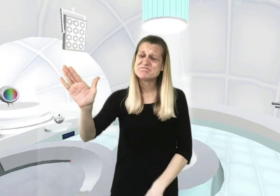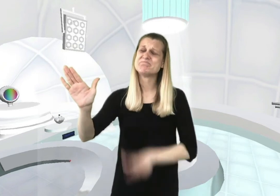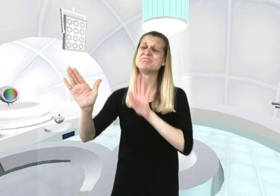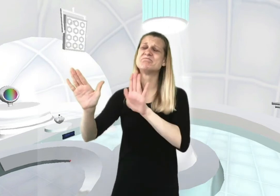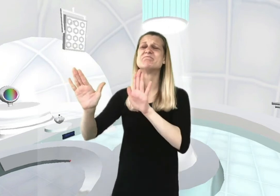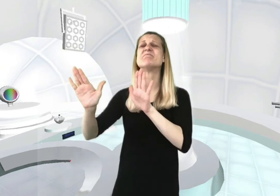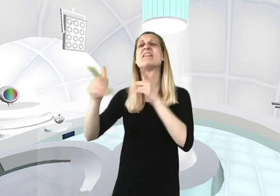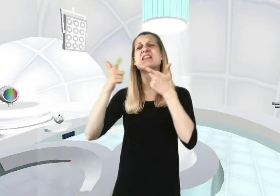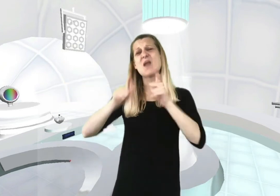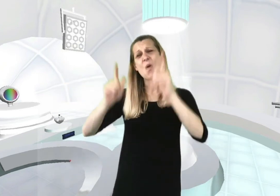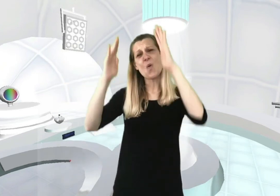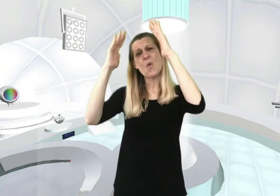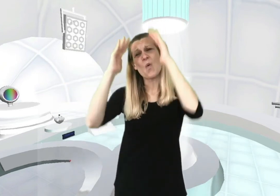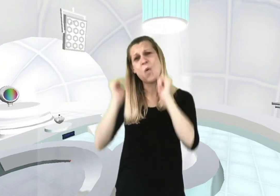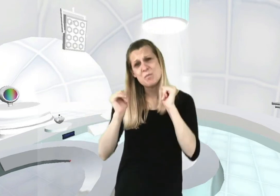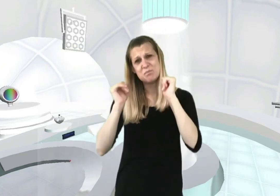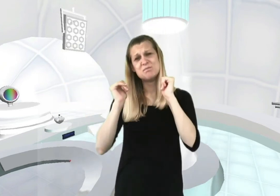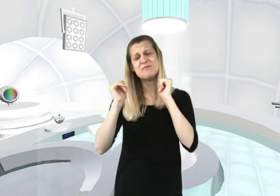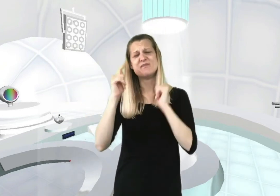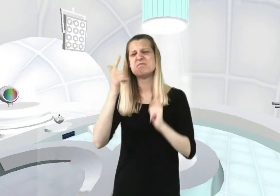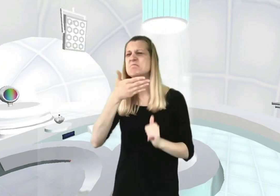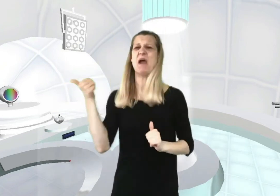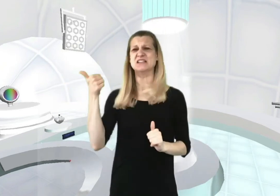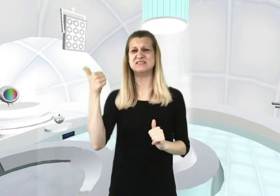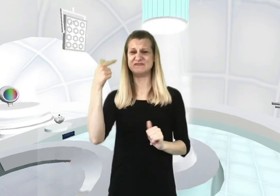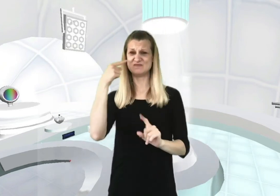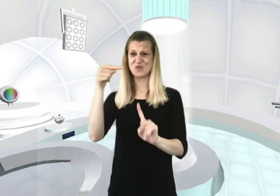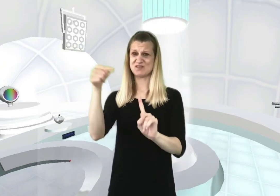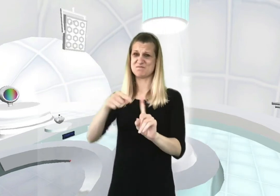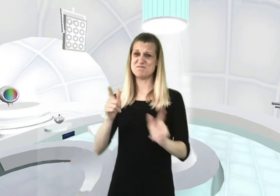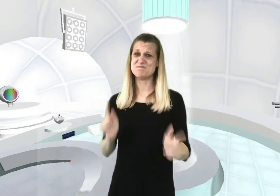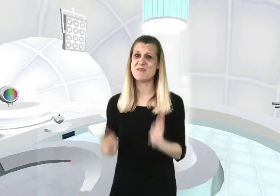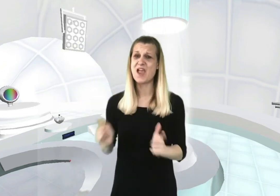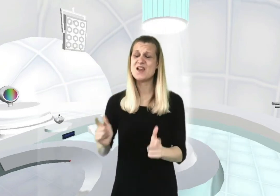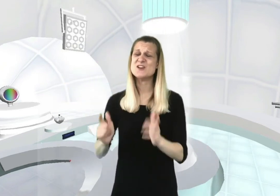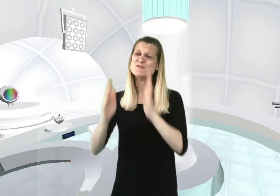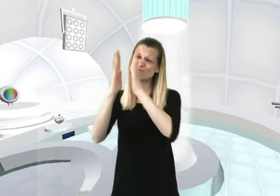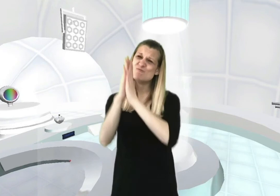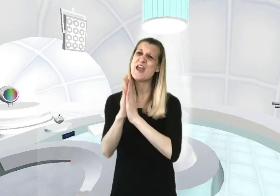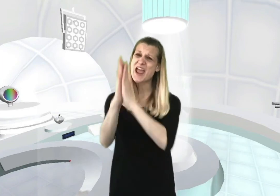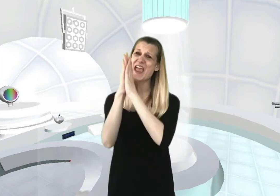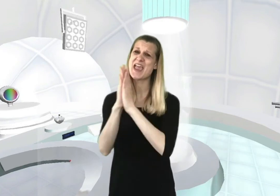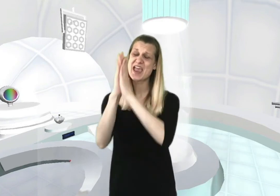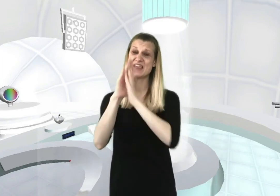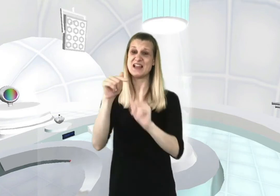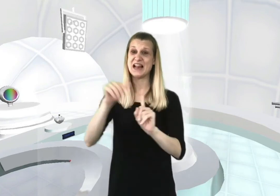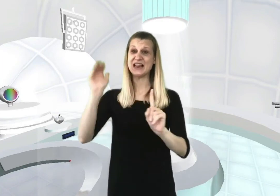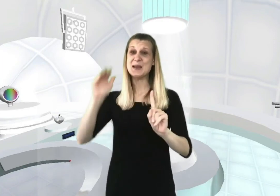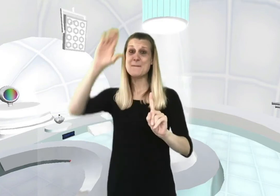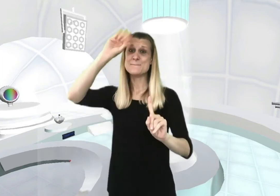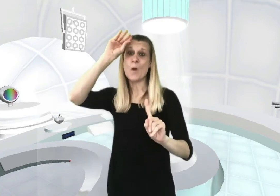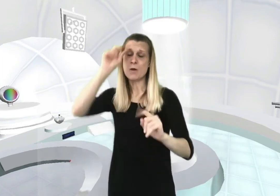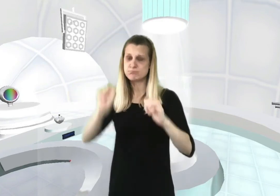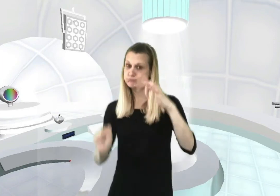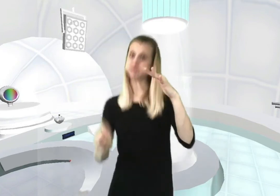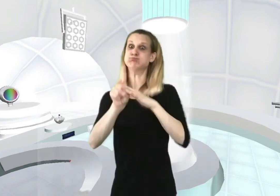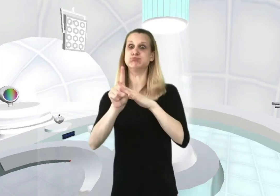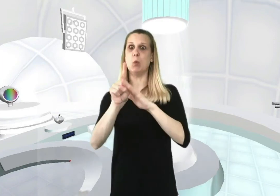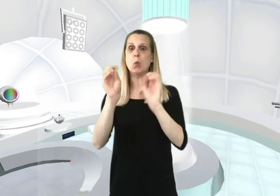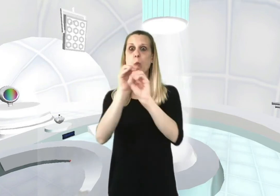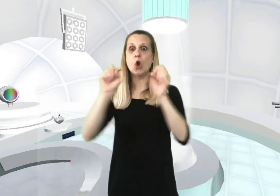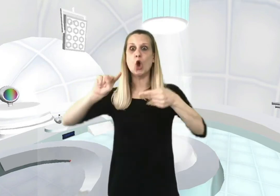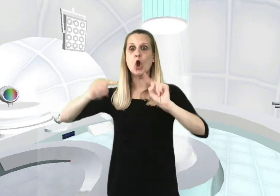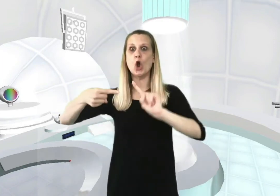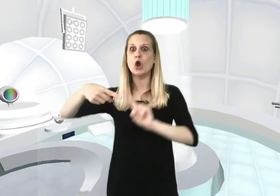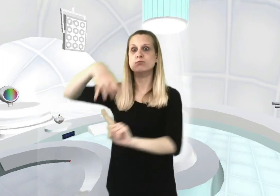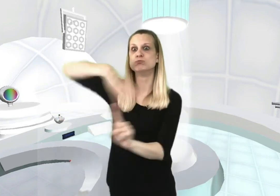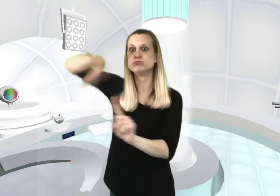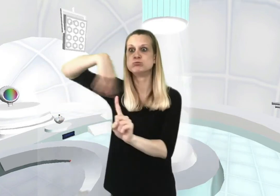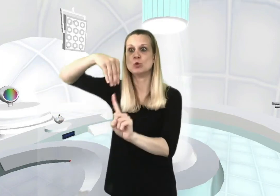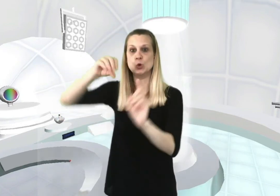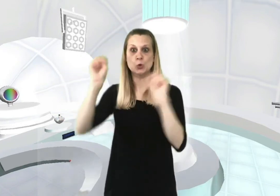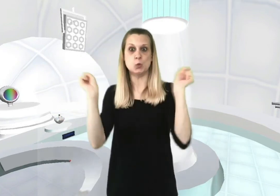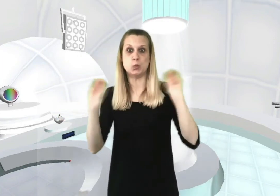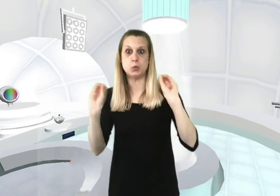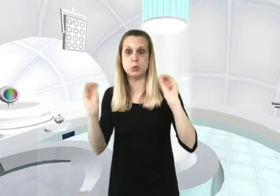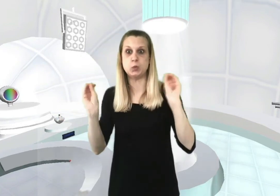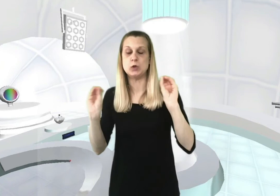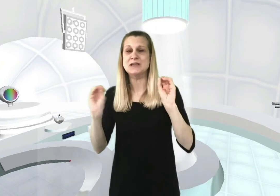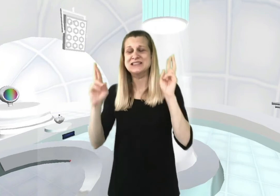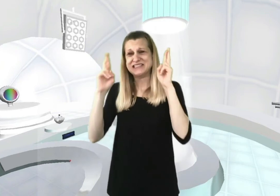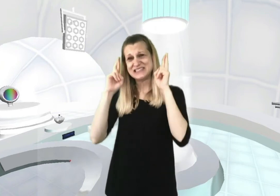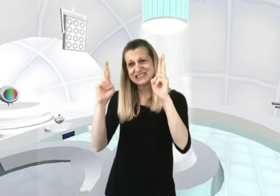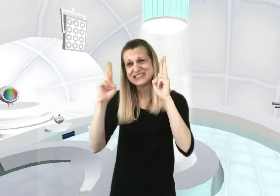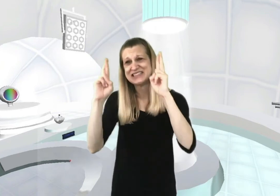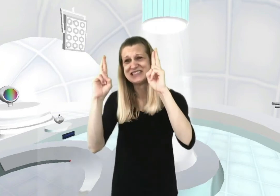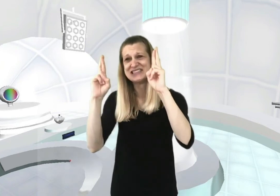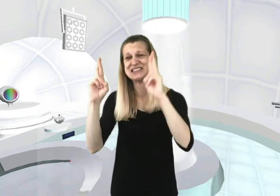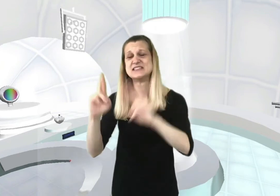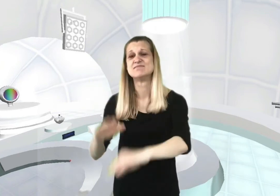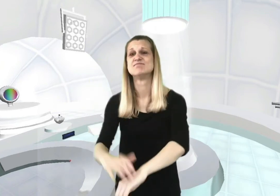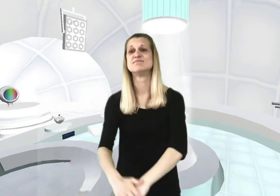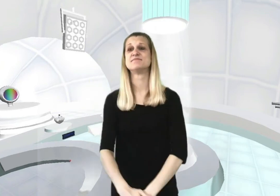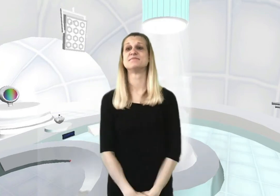"We shall have to hope for the best," he said. "We must pray that your little boy will come out unharmed at the other end."